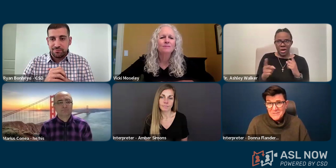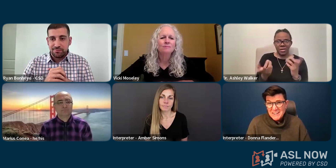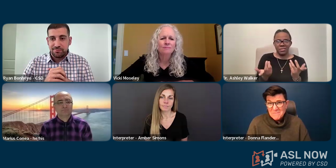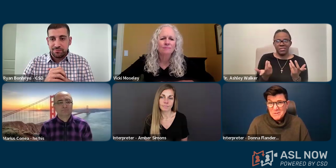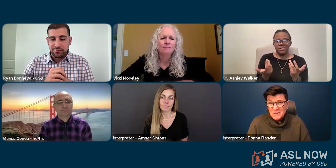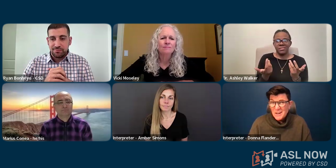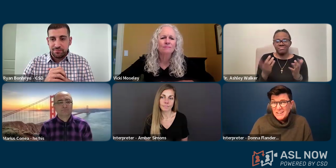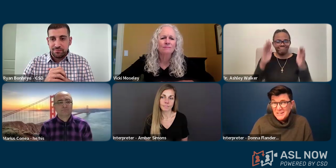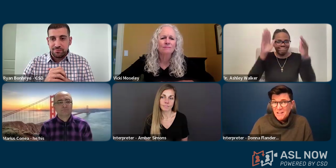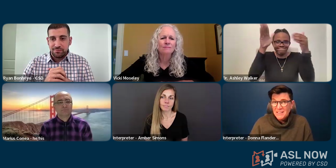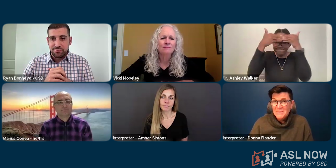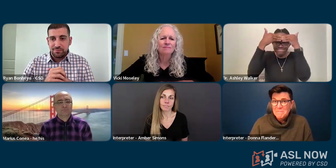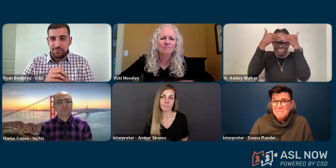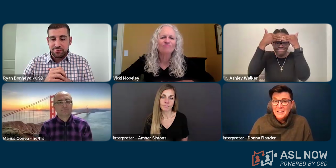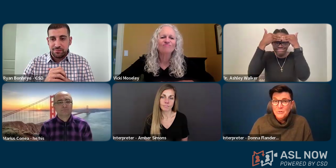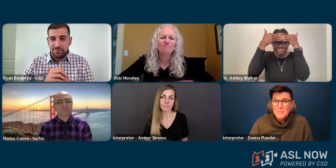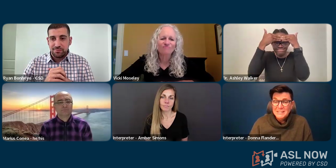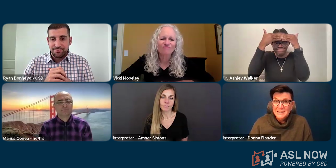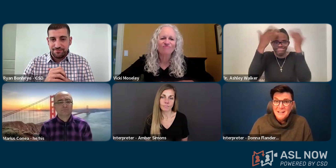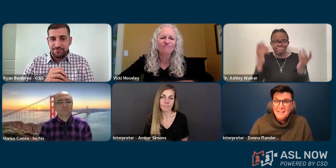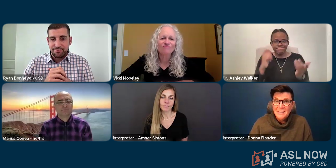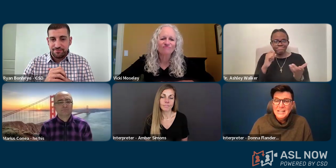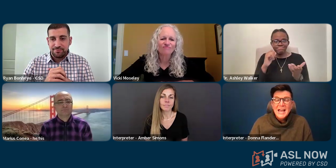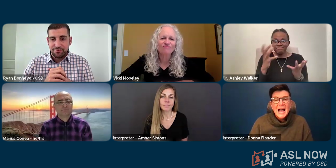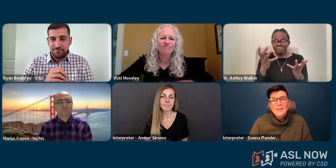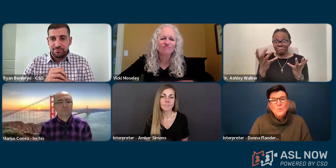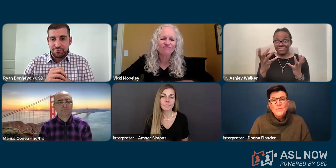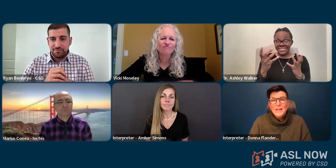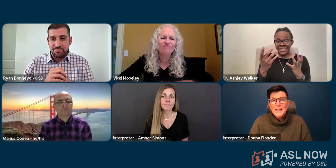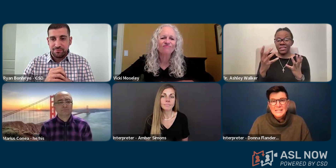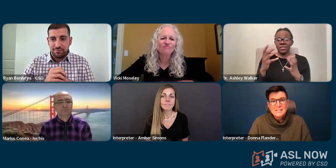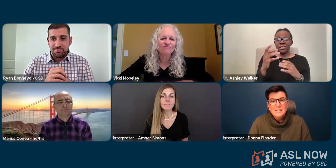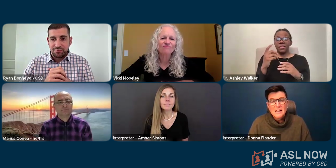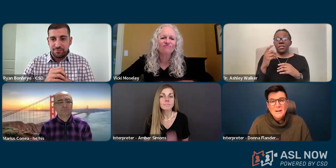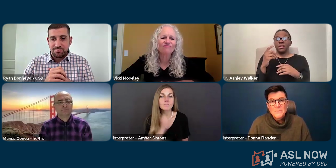and they give her my number and I wind up calling them back through my technology. I don't know what that is.